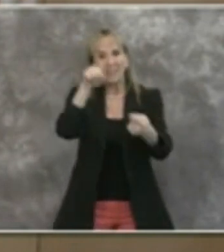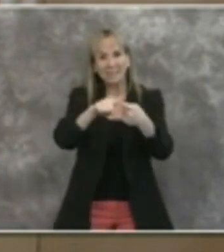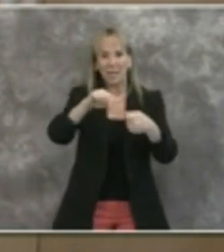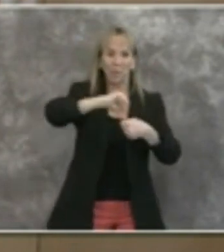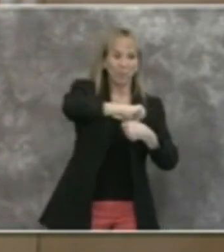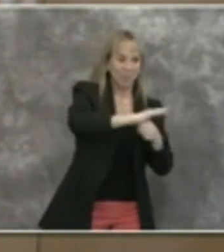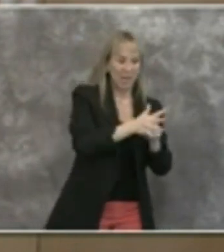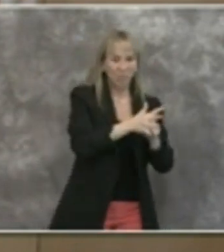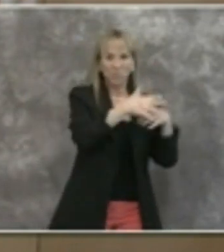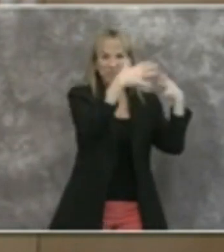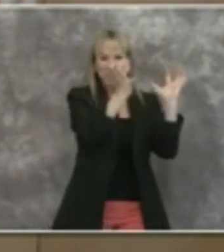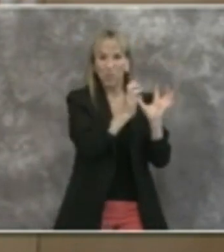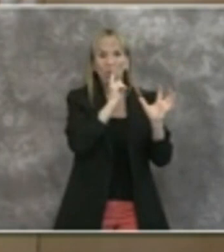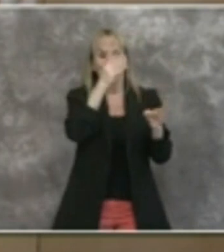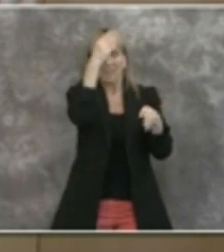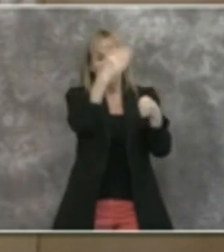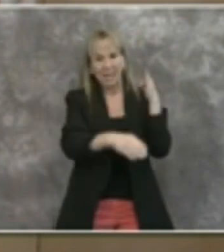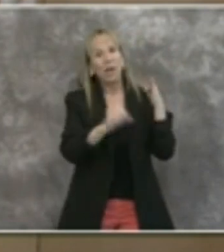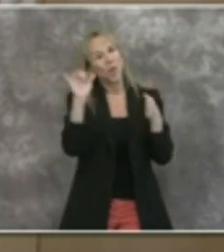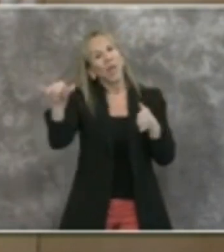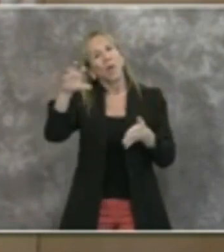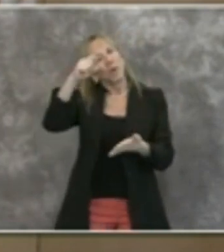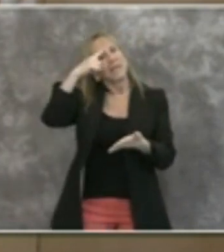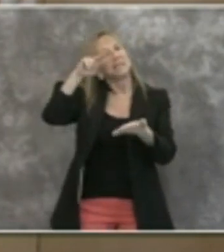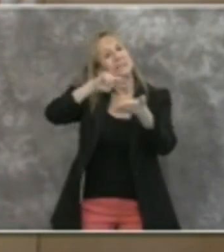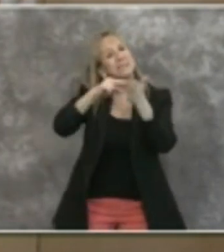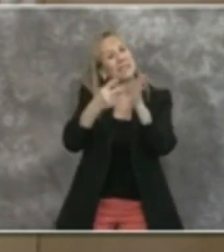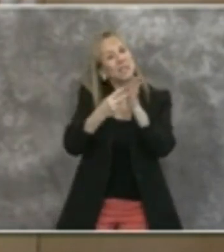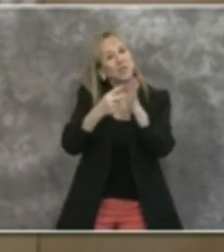SAN DIEGO WOULD NEVER BE ABLE TO MEET THOSE UNLESS THE